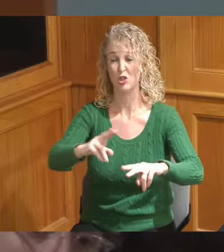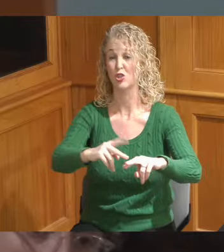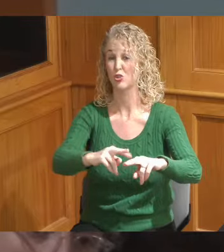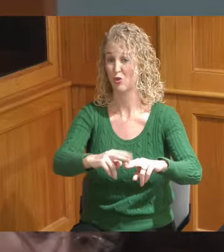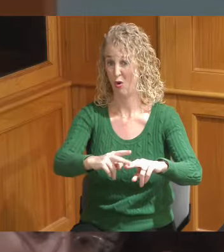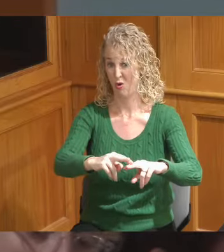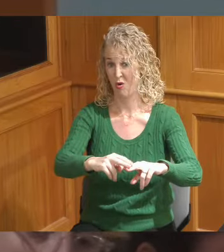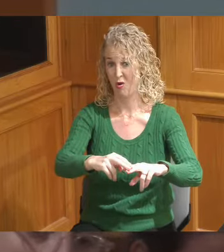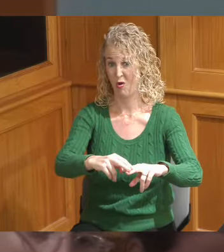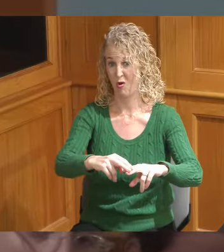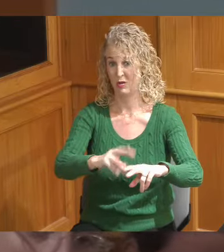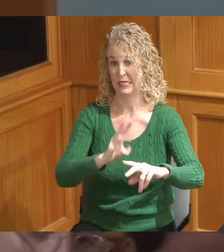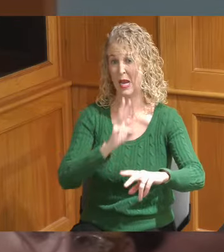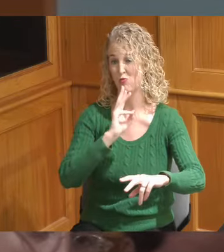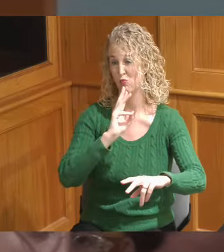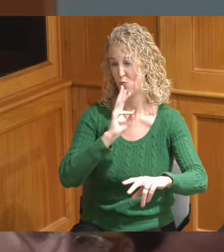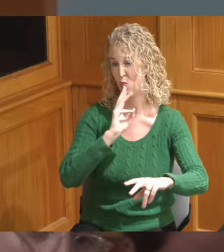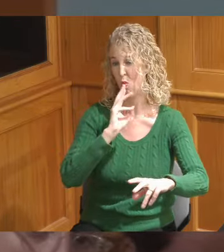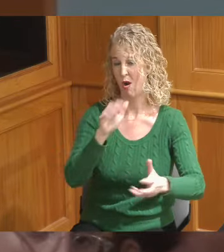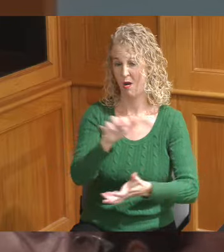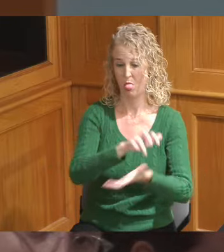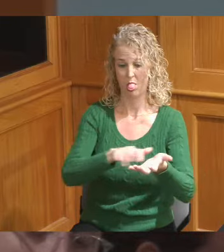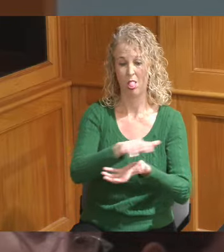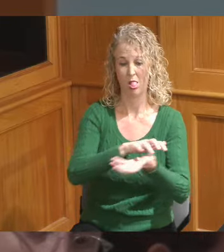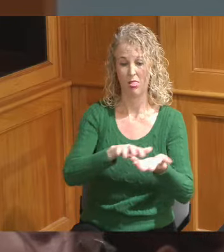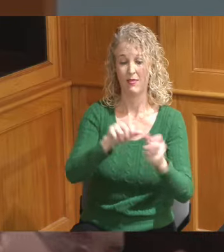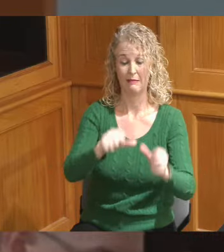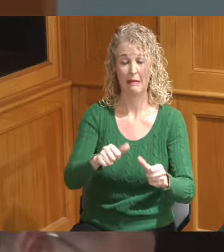of water actually bring it to a solution that it can actually start to begin doing some of that